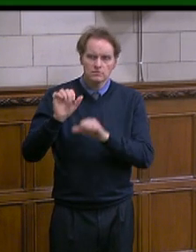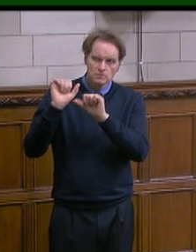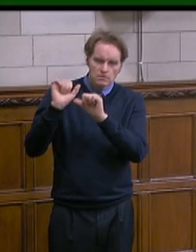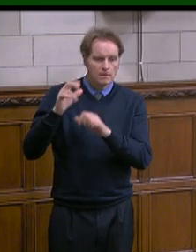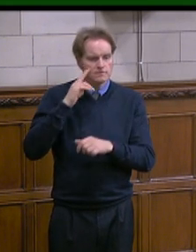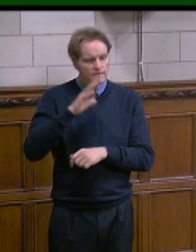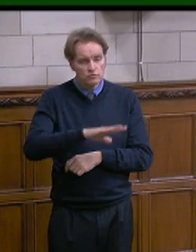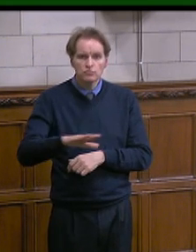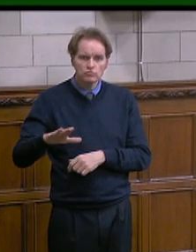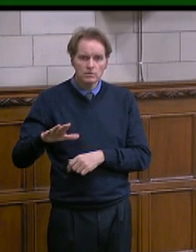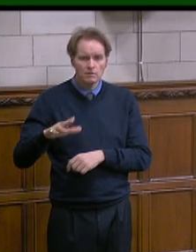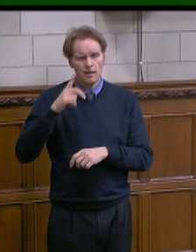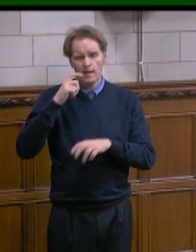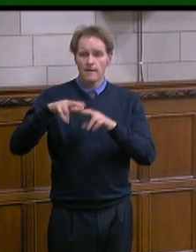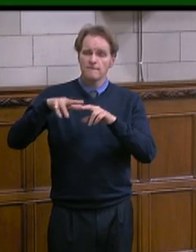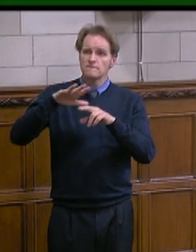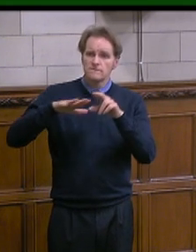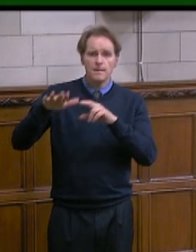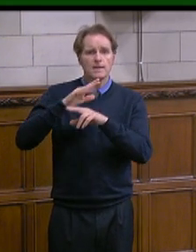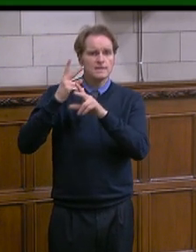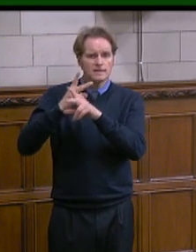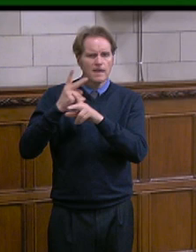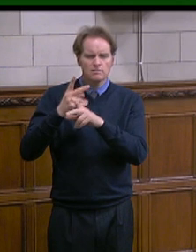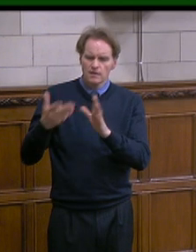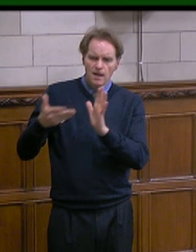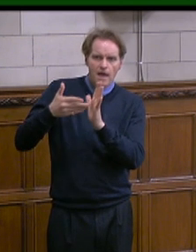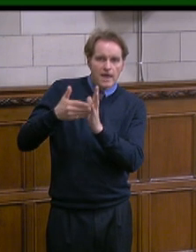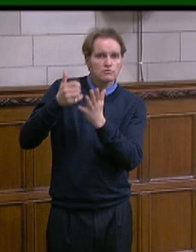Families or carers may also be eligible for support to learn sign language.